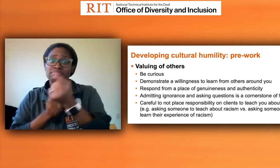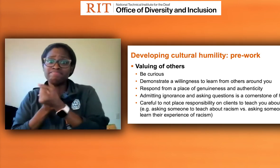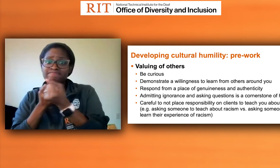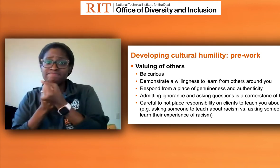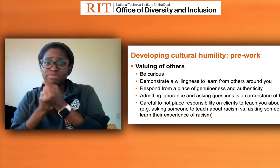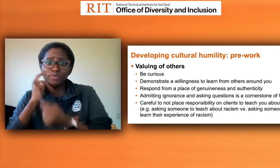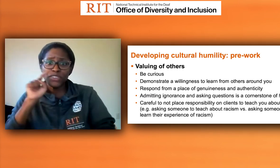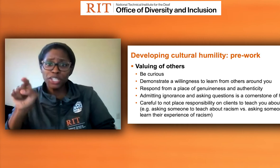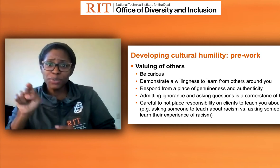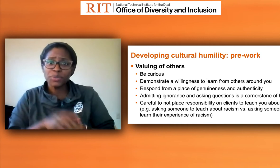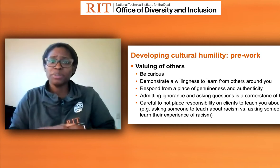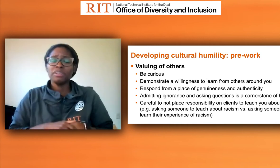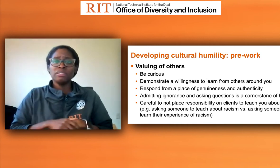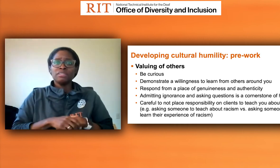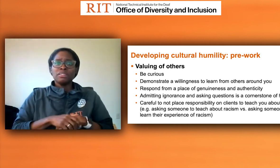Help me understand how I can better support you."